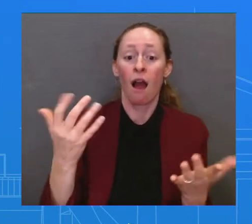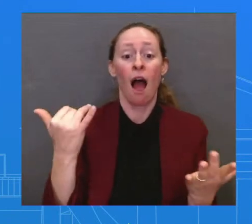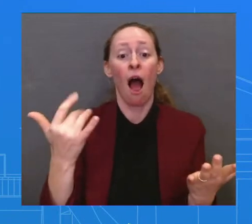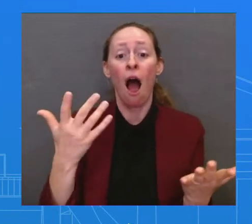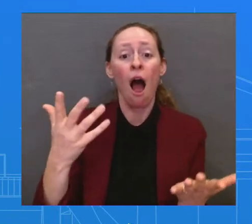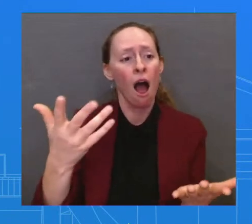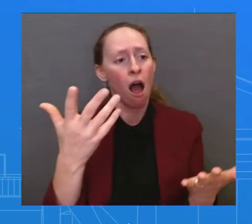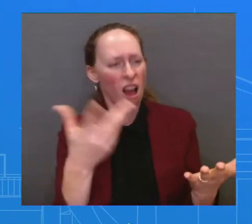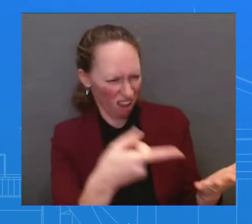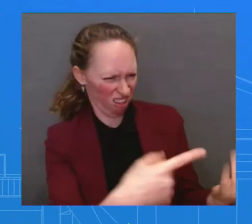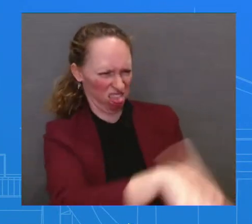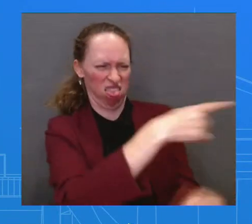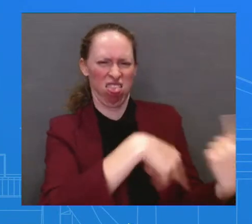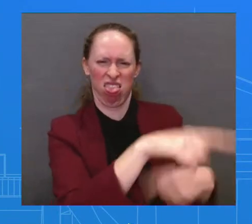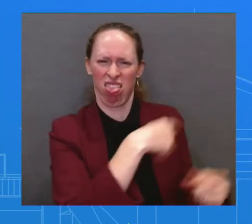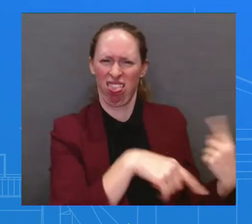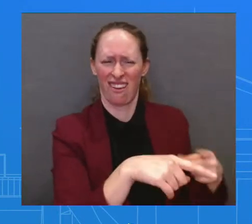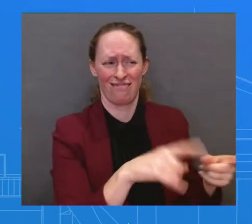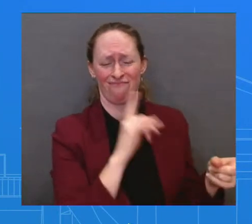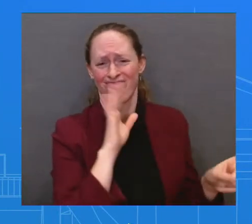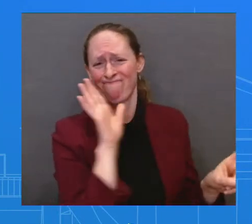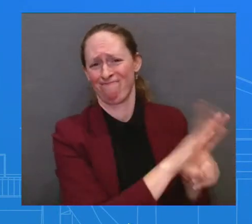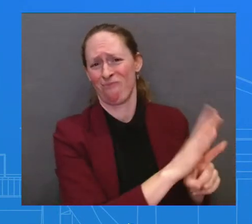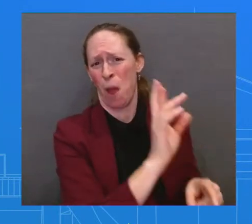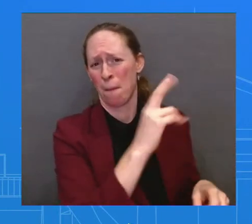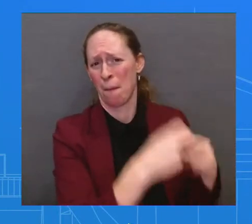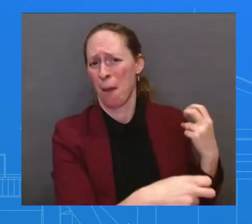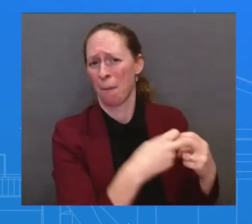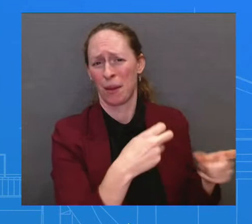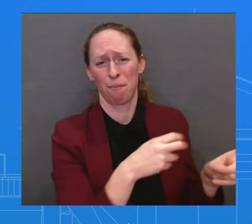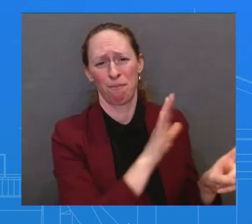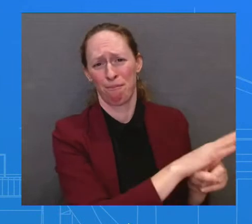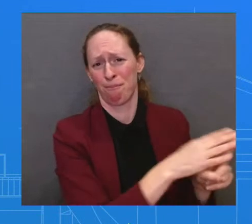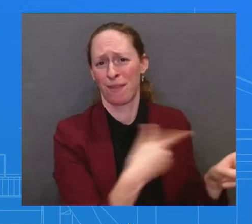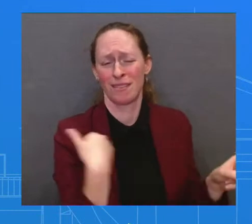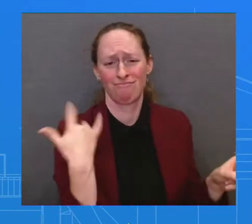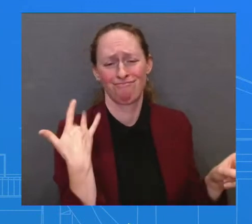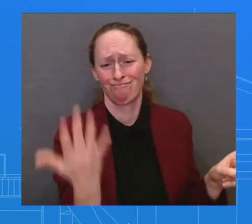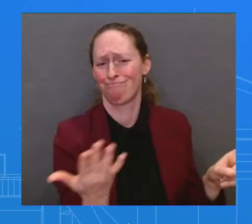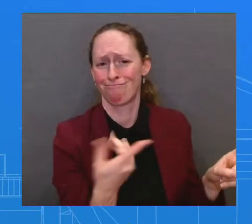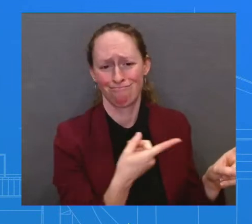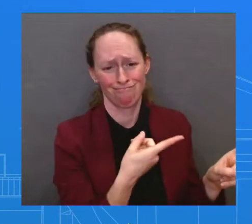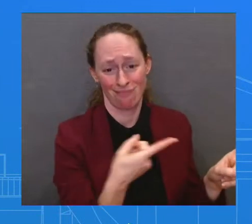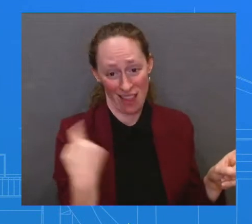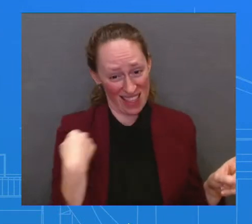that they voted on in a bipartisan way. It is up to them to fix this. The message is very clear.